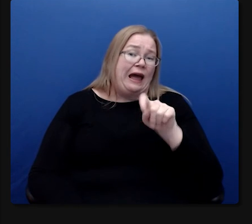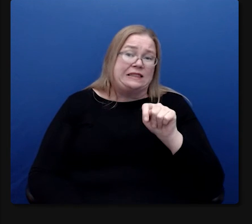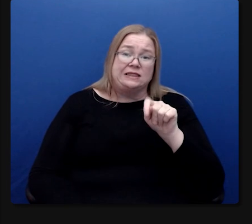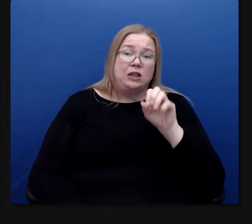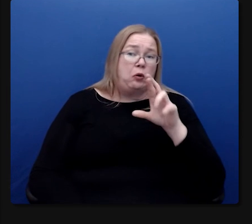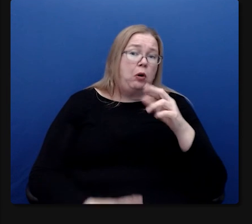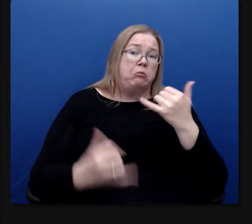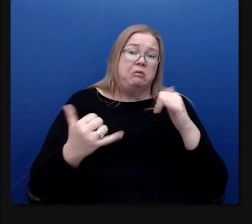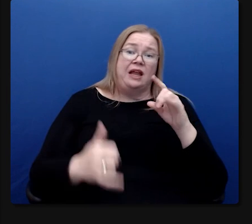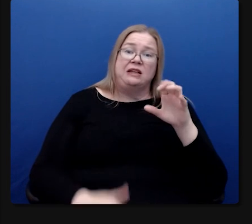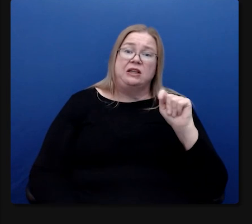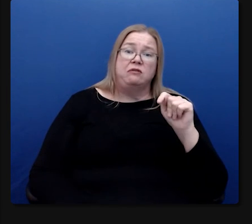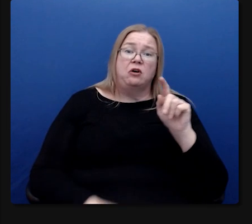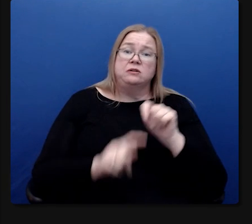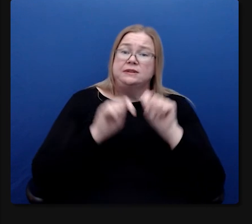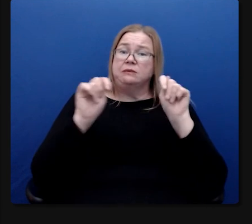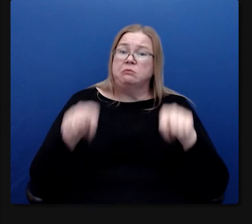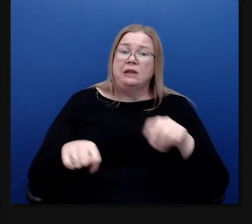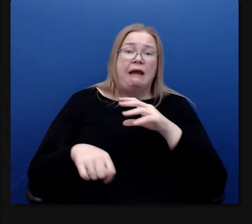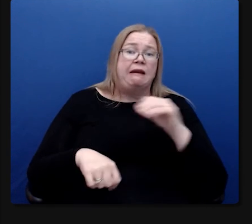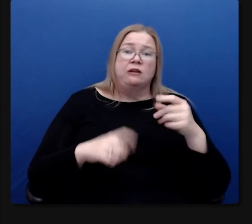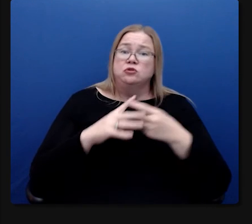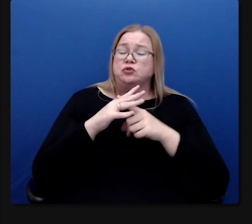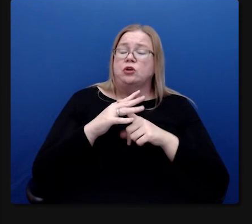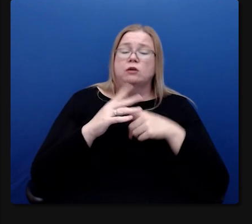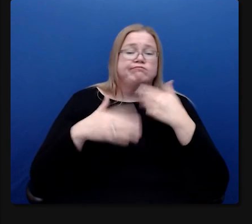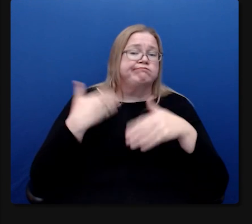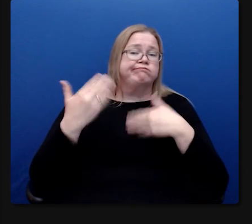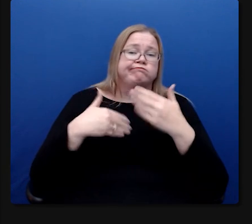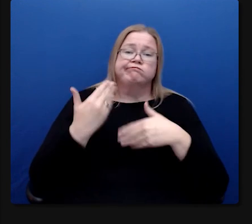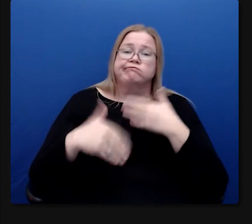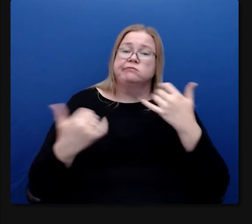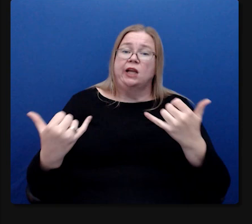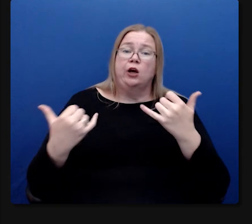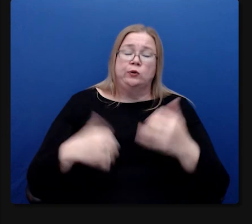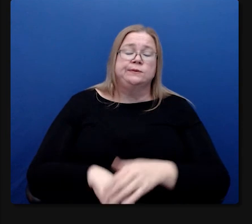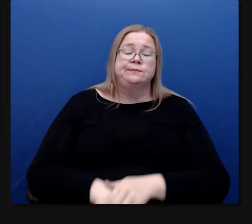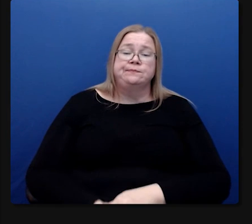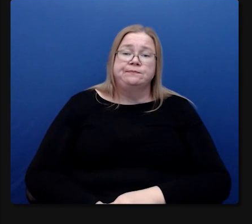We can also just play the default template and start going right here and now.